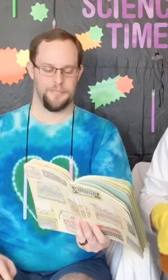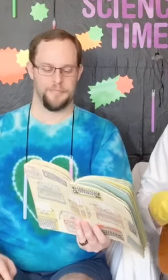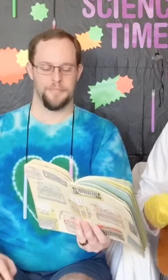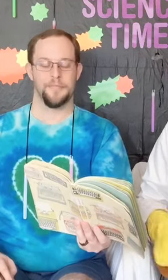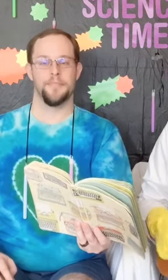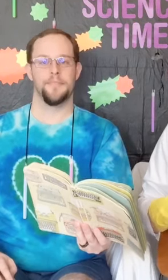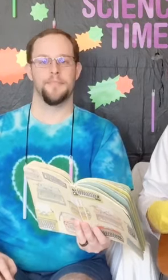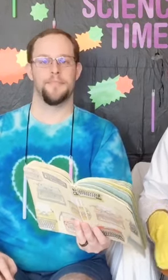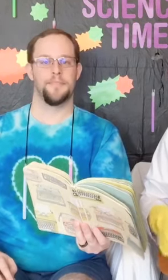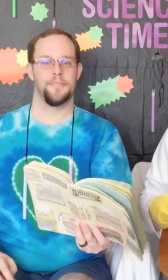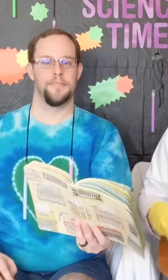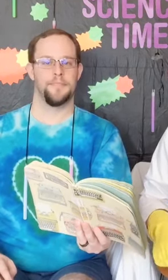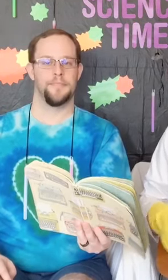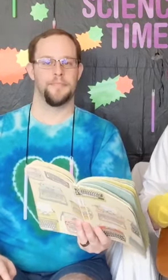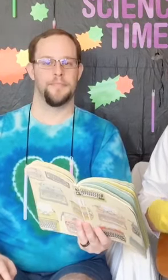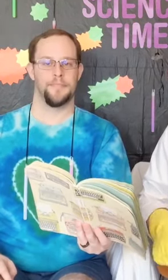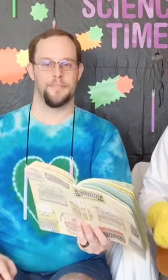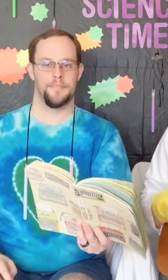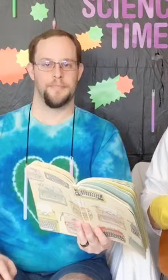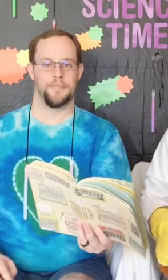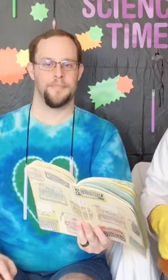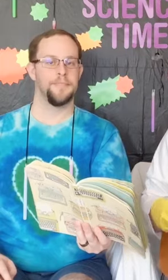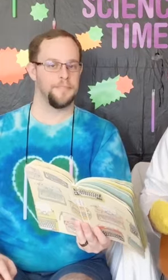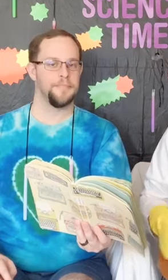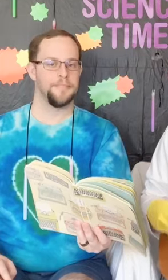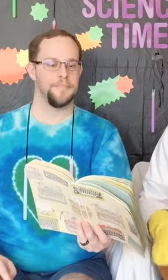Follow your dreams that's what life's all about.